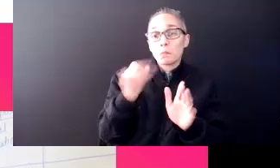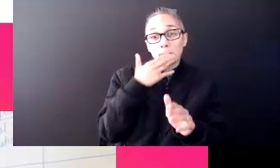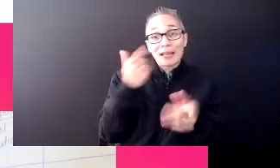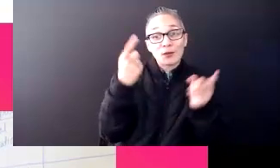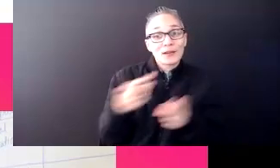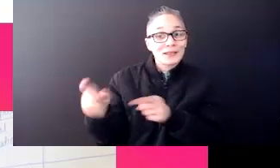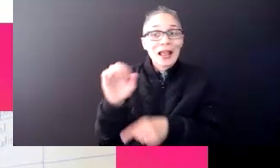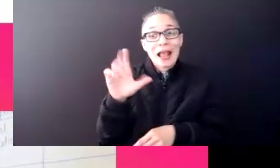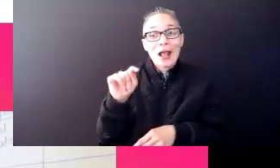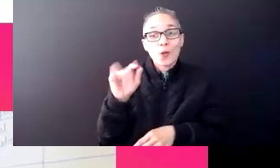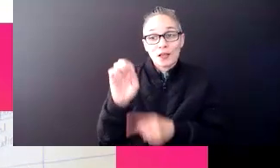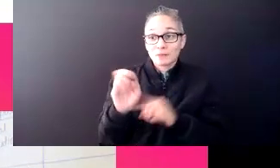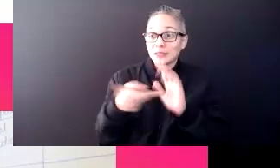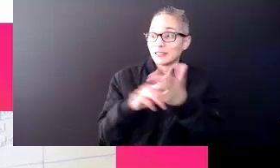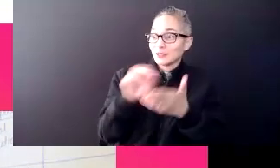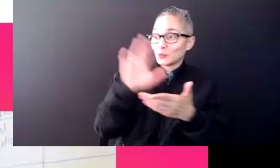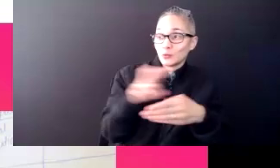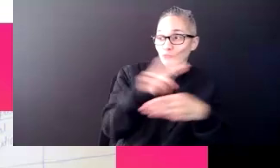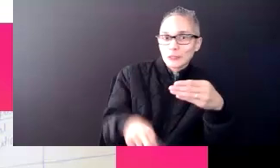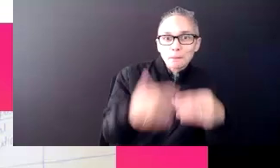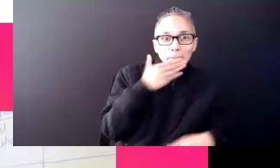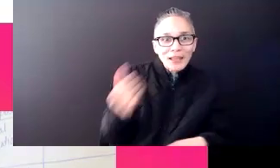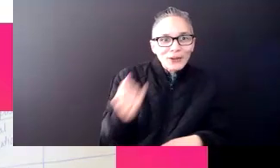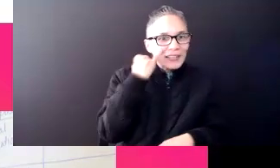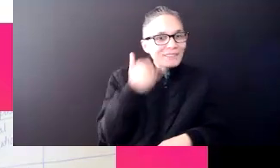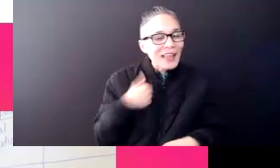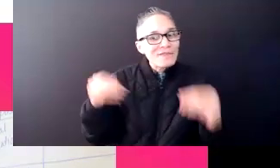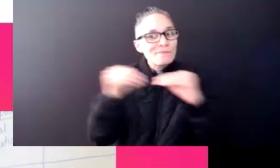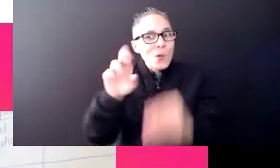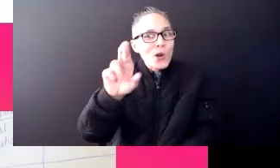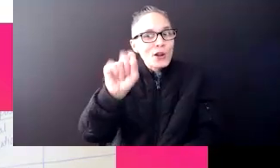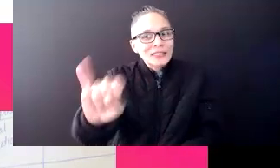Students, do better in courses that have, more or adequate RSI.